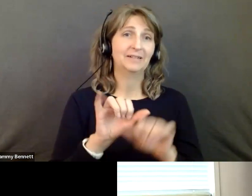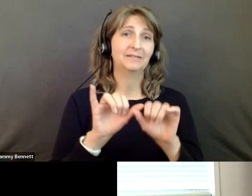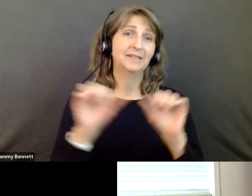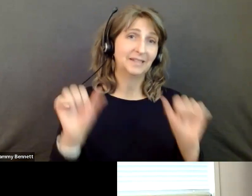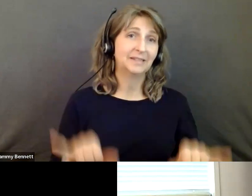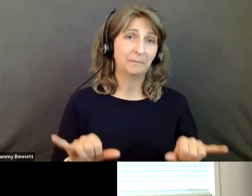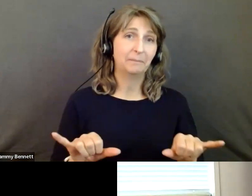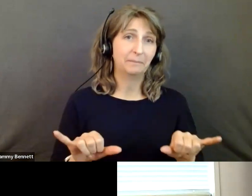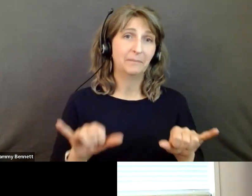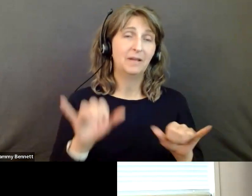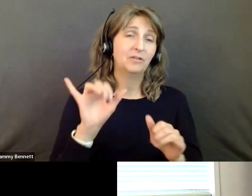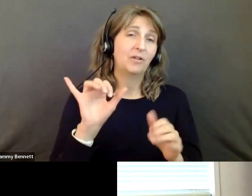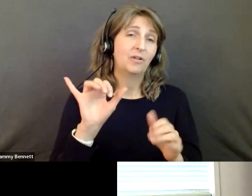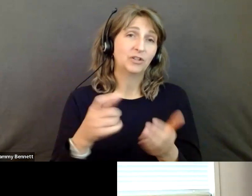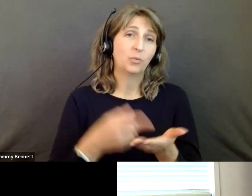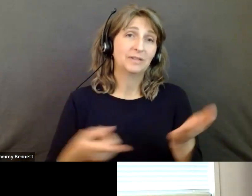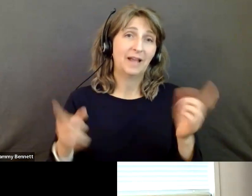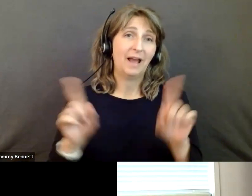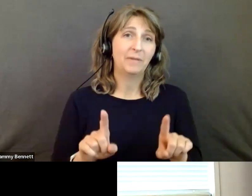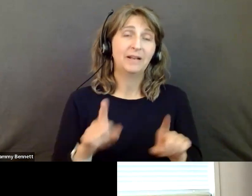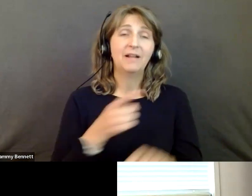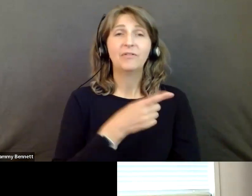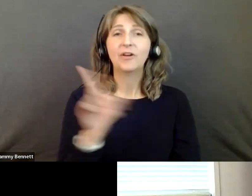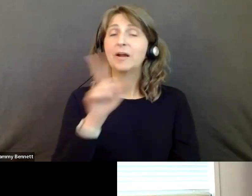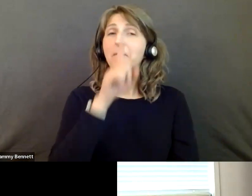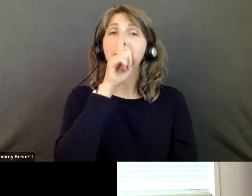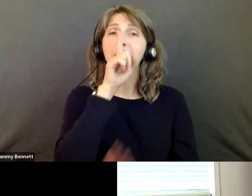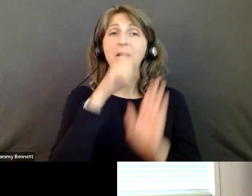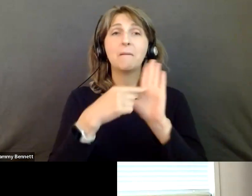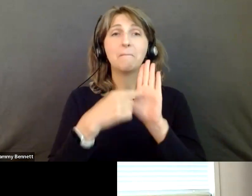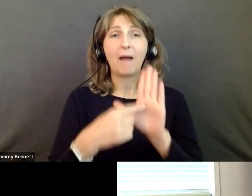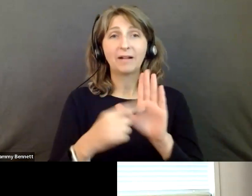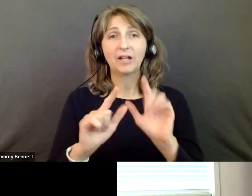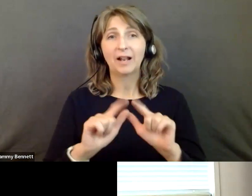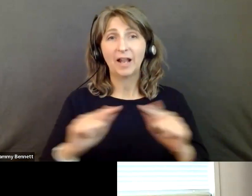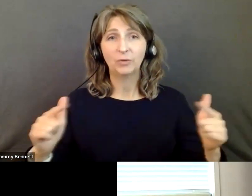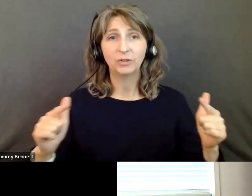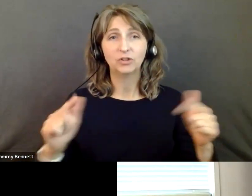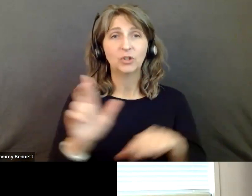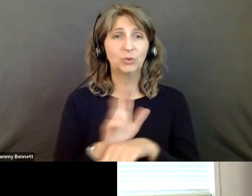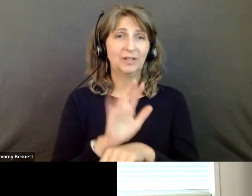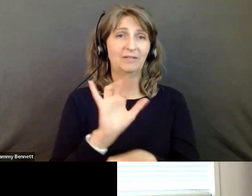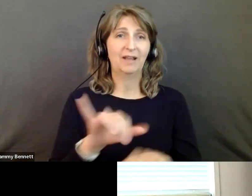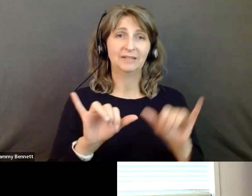And so that's what's happening is they're not, they're not modeling language through that system.